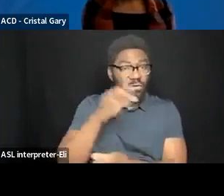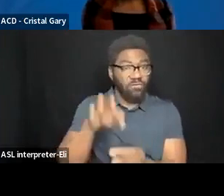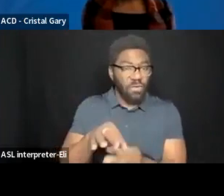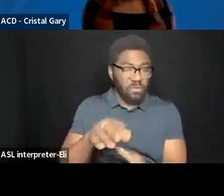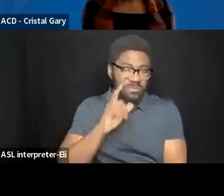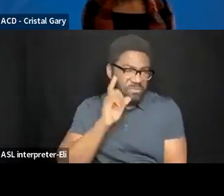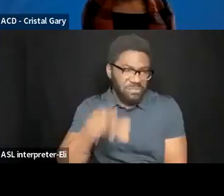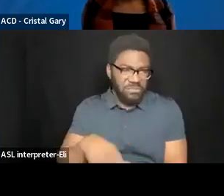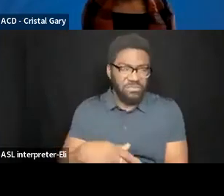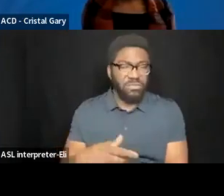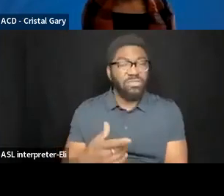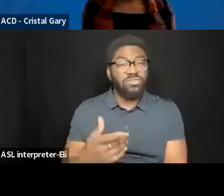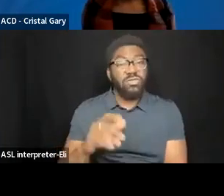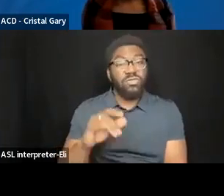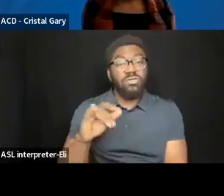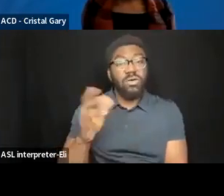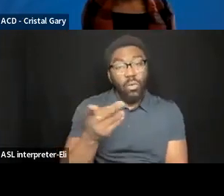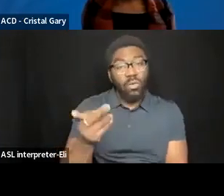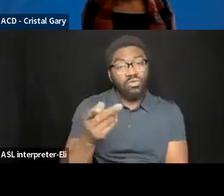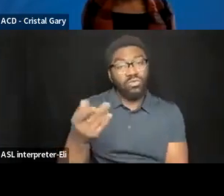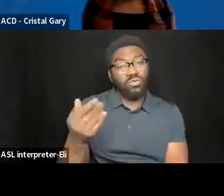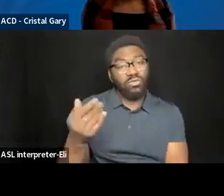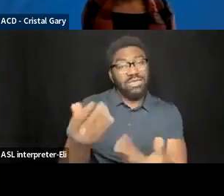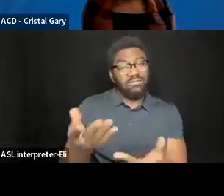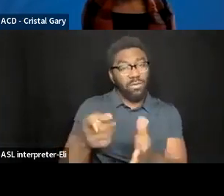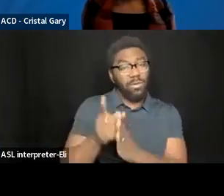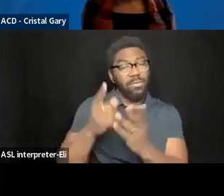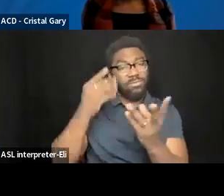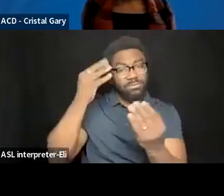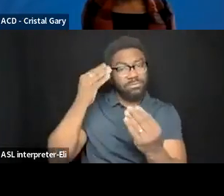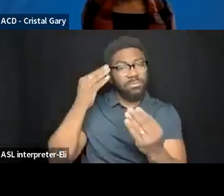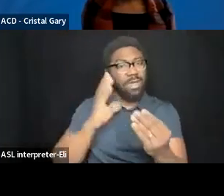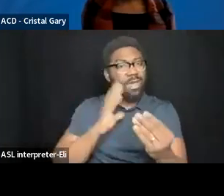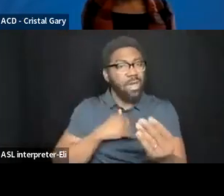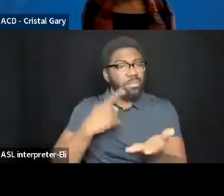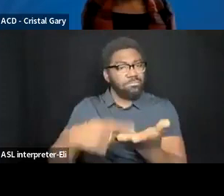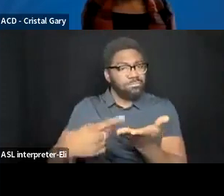I'm going to give you a moment to reflect on the discussion we've had and identify whether there are a couple of areas